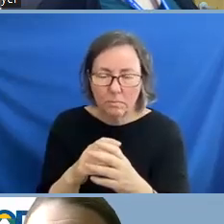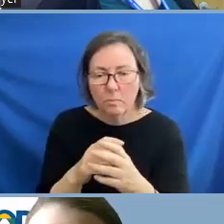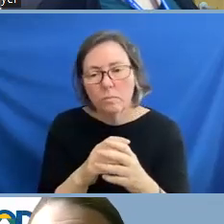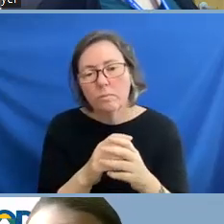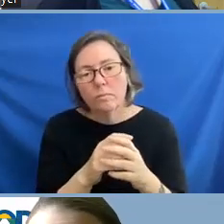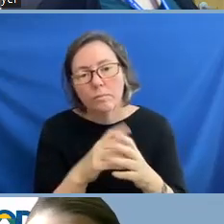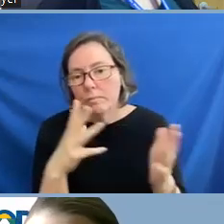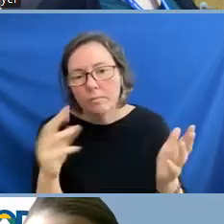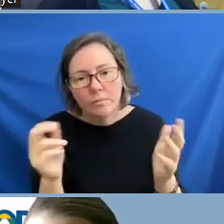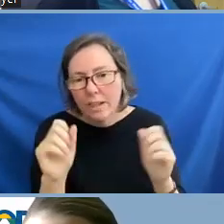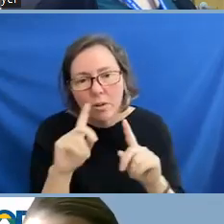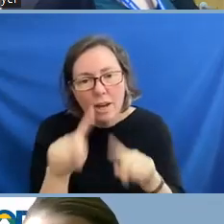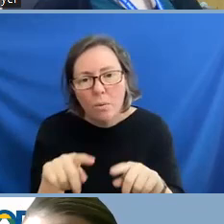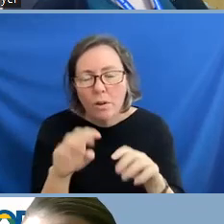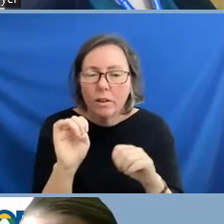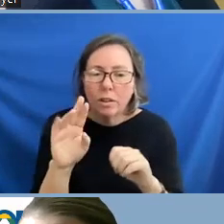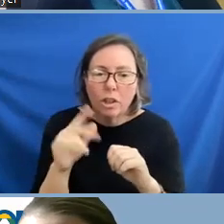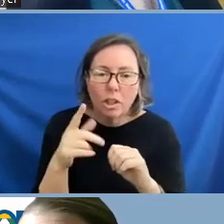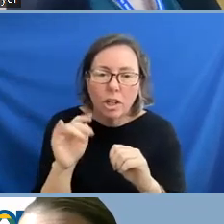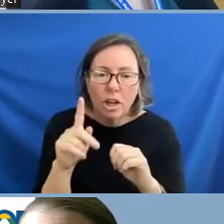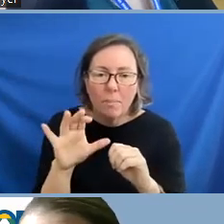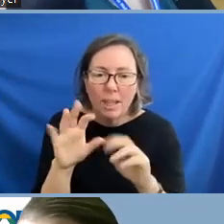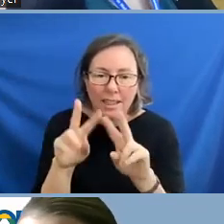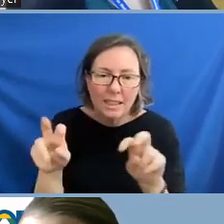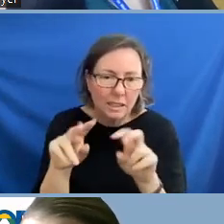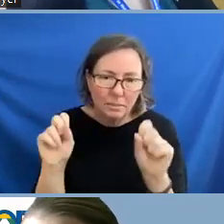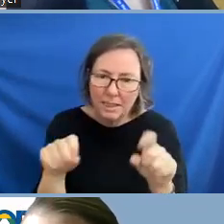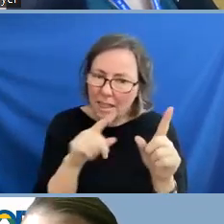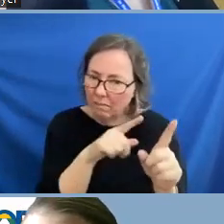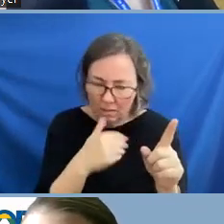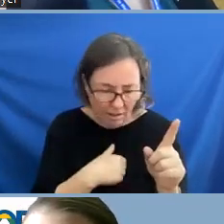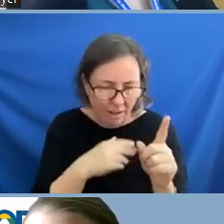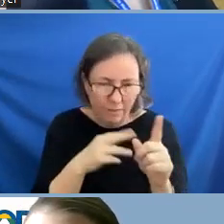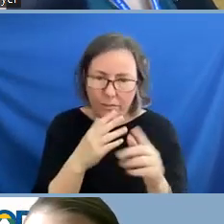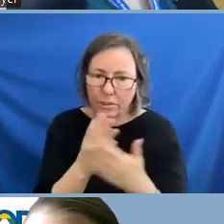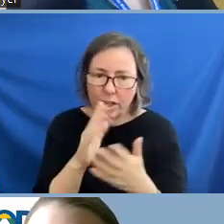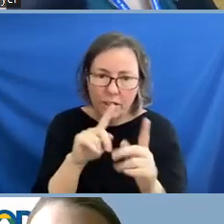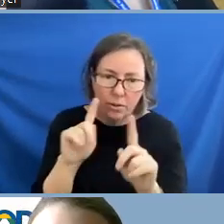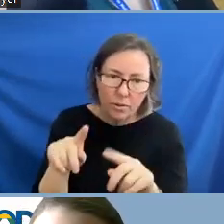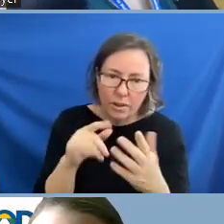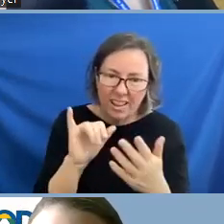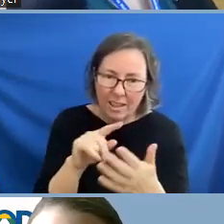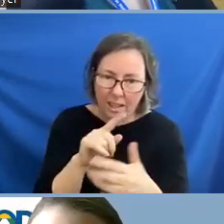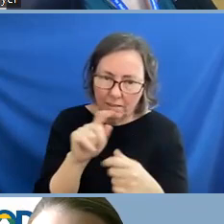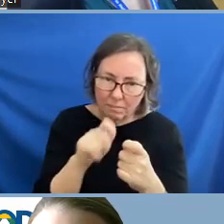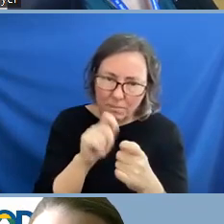You can always order the assessment. But you're